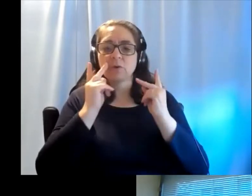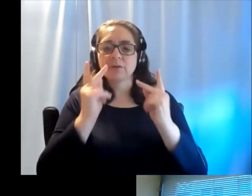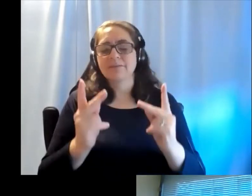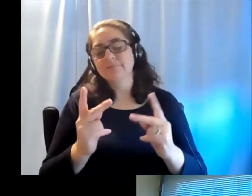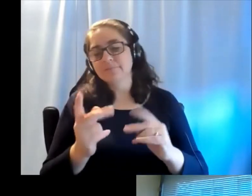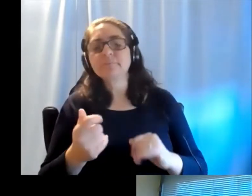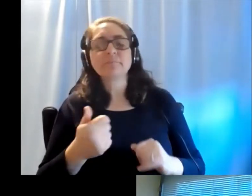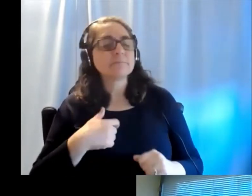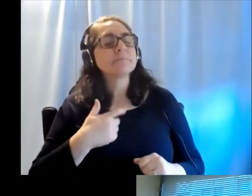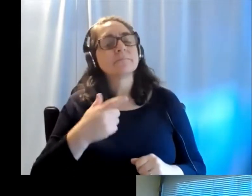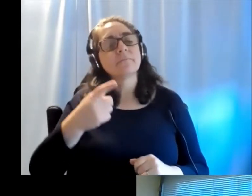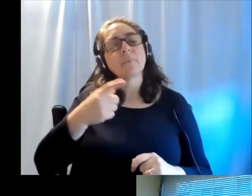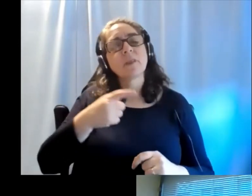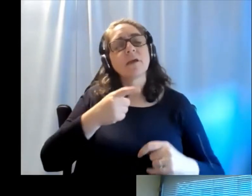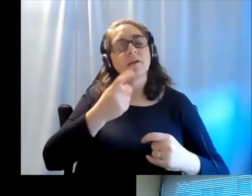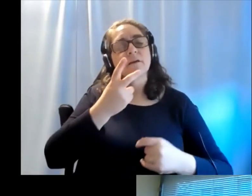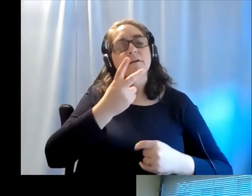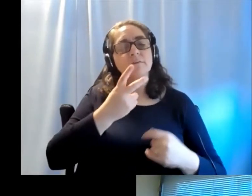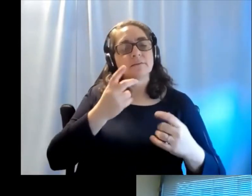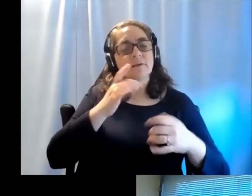It is available in English and Spanish.